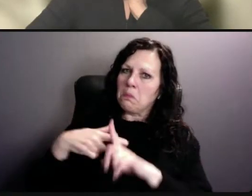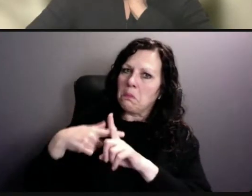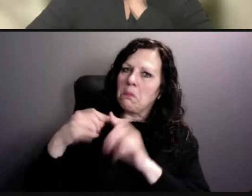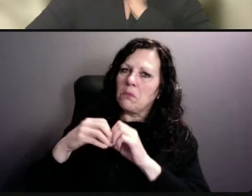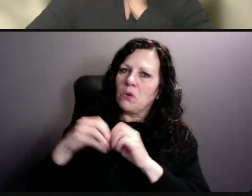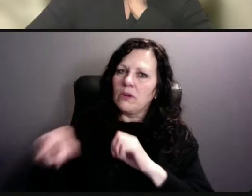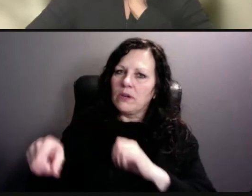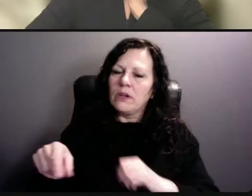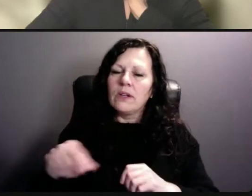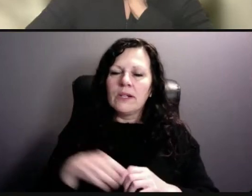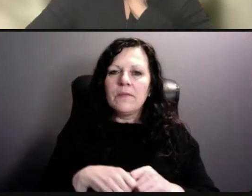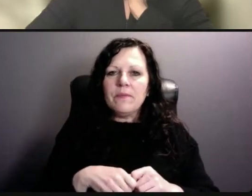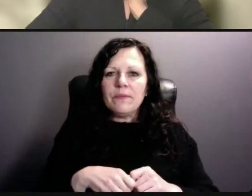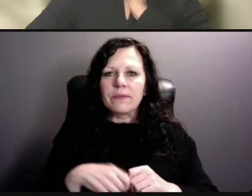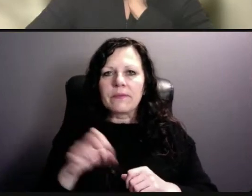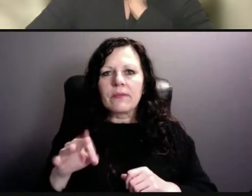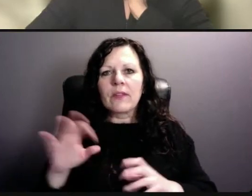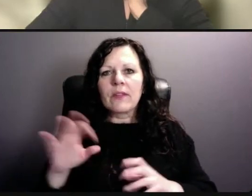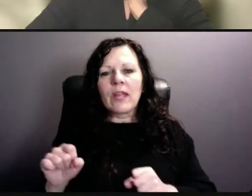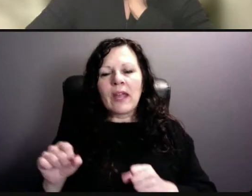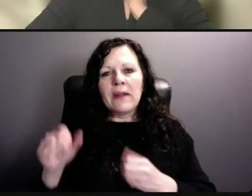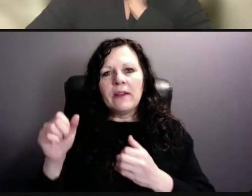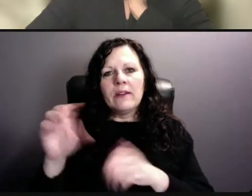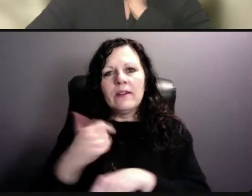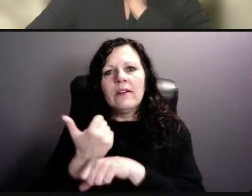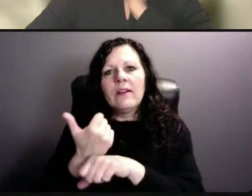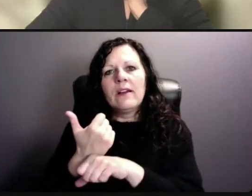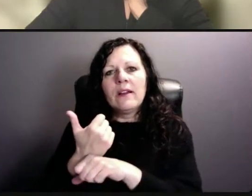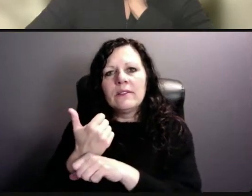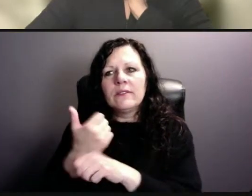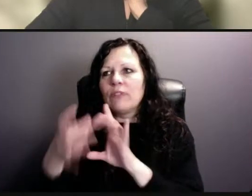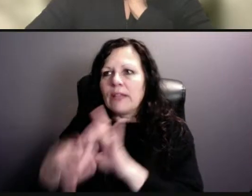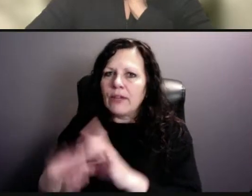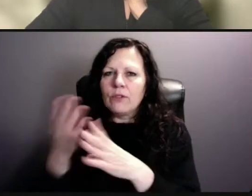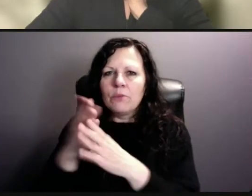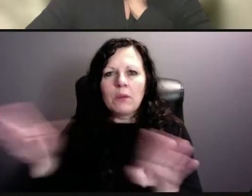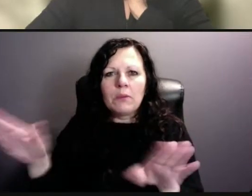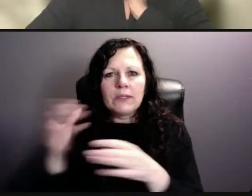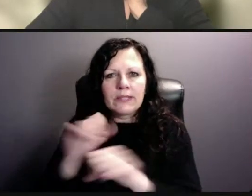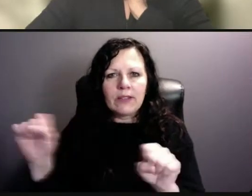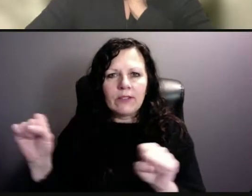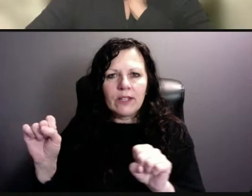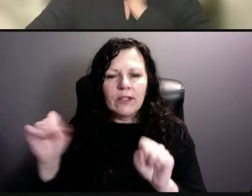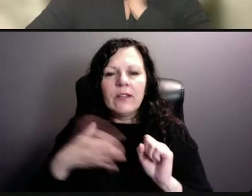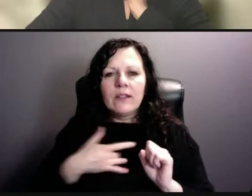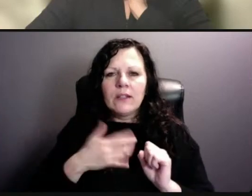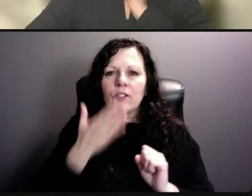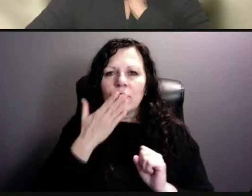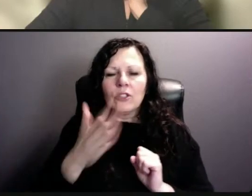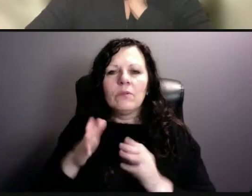SO FOR ME THE PAYROLL TAX IS